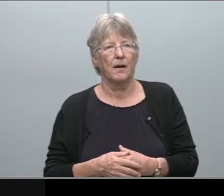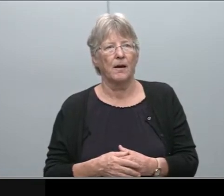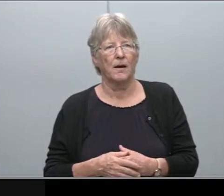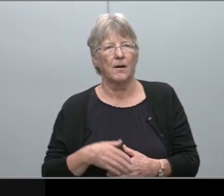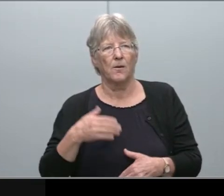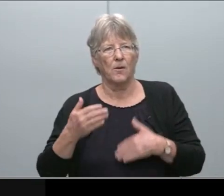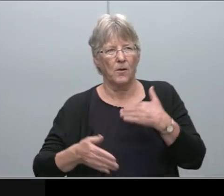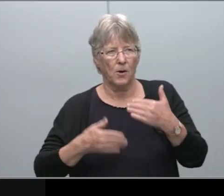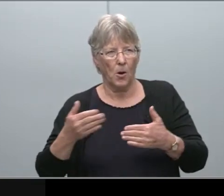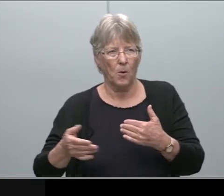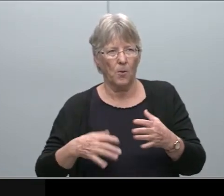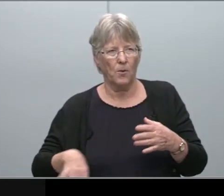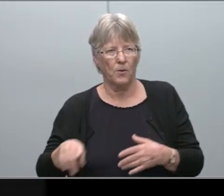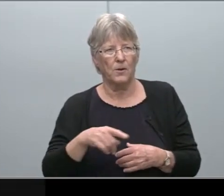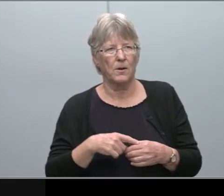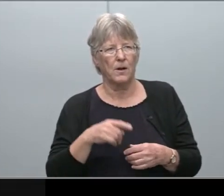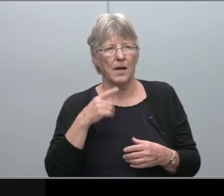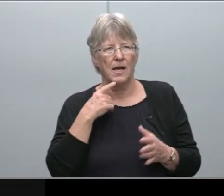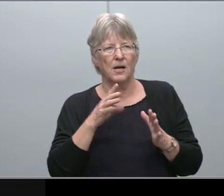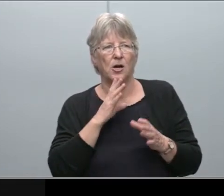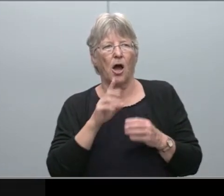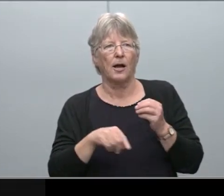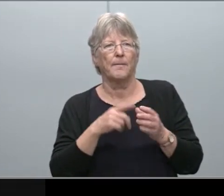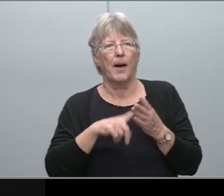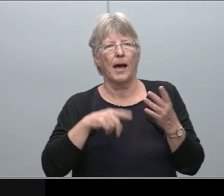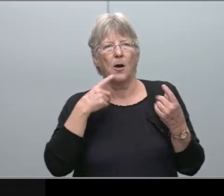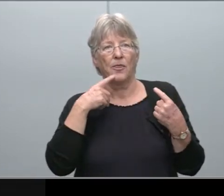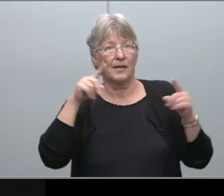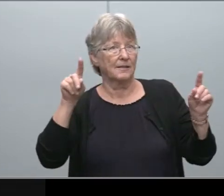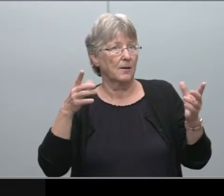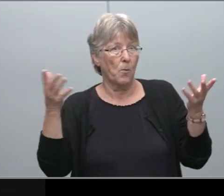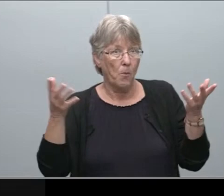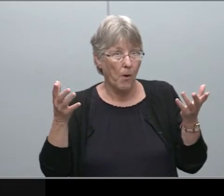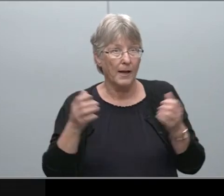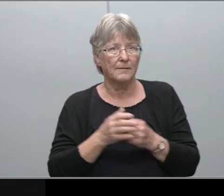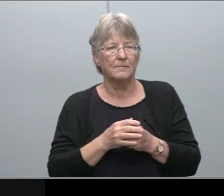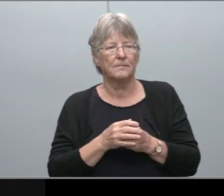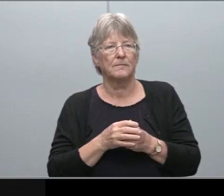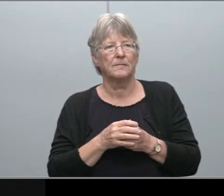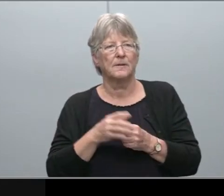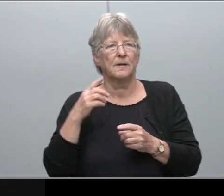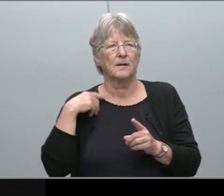Because we know processes take a lot of time, and they require that we reflect